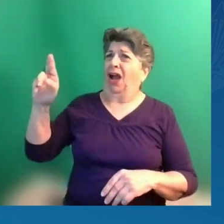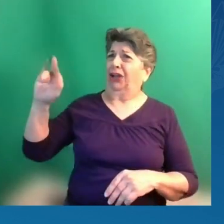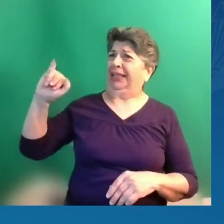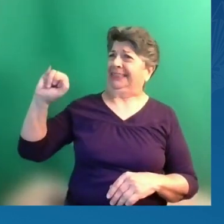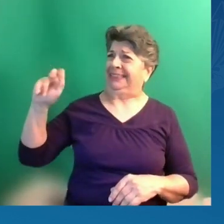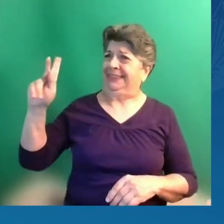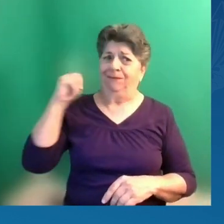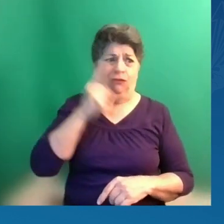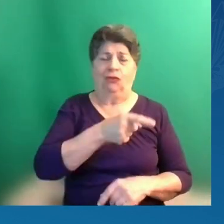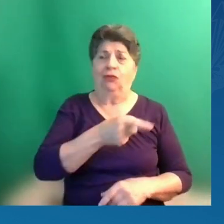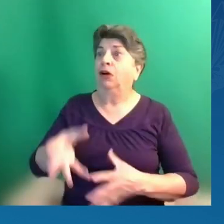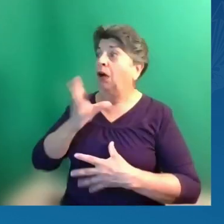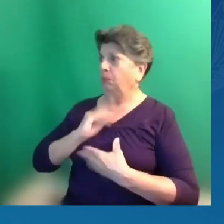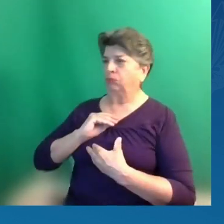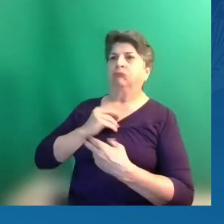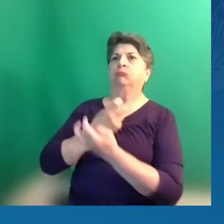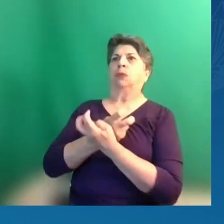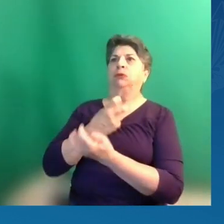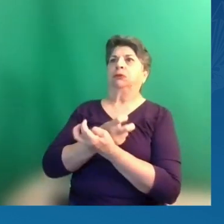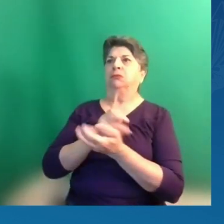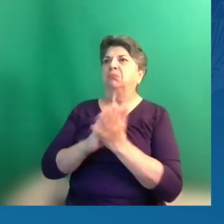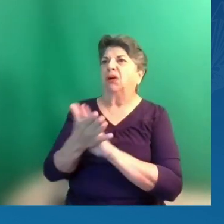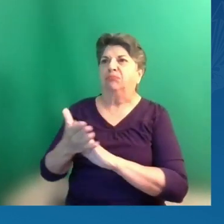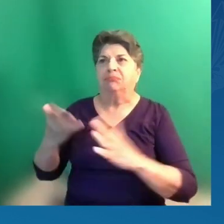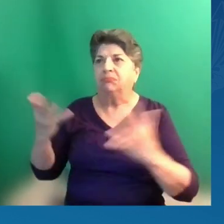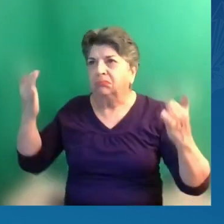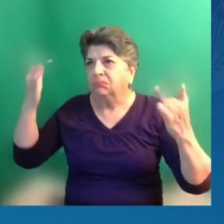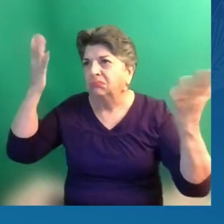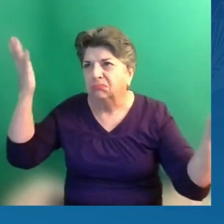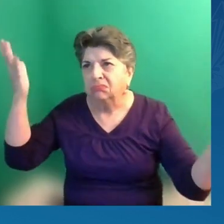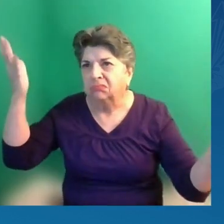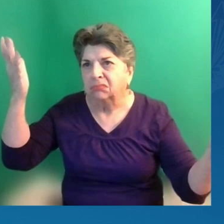this is unconscionable and utterly unacceptable.